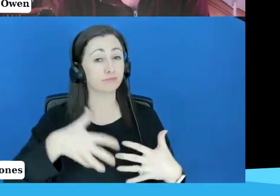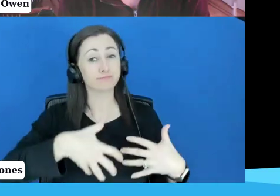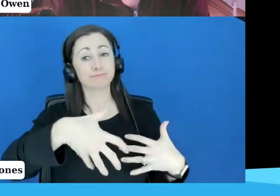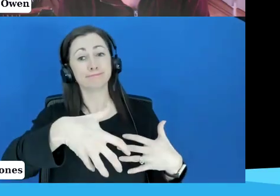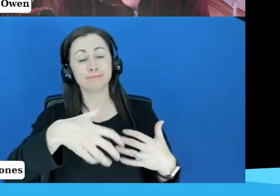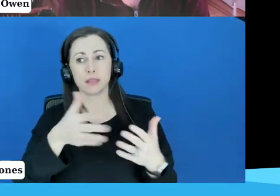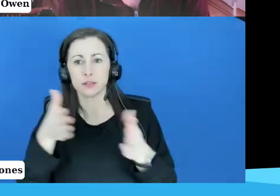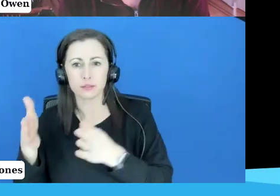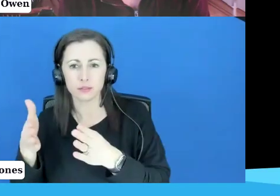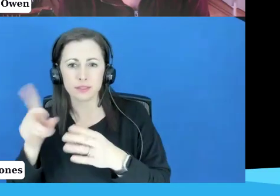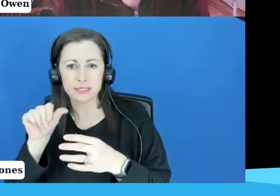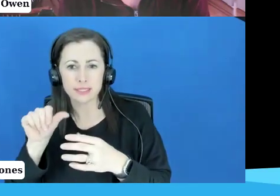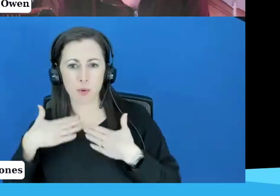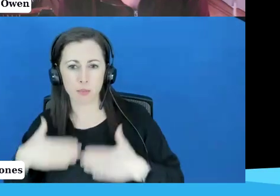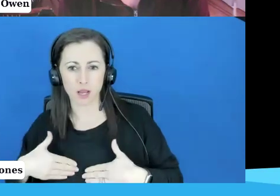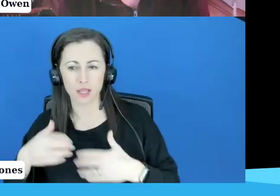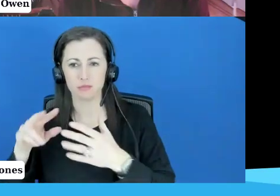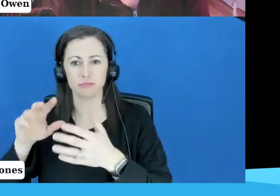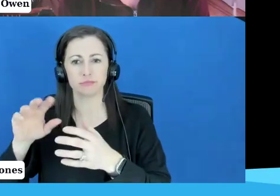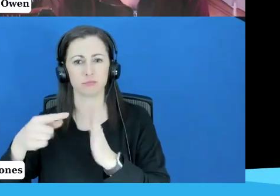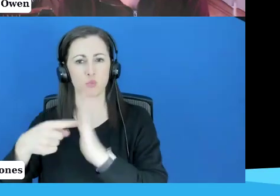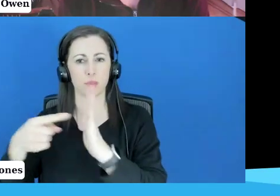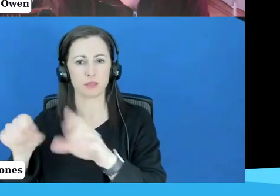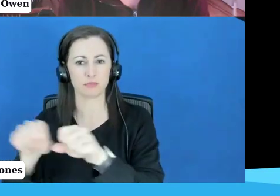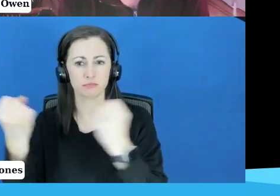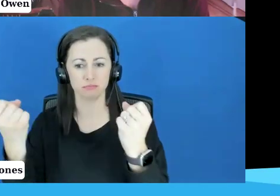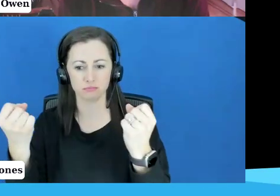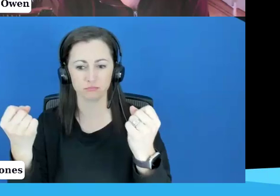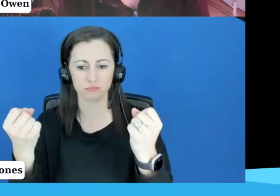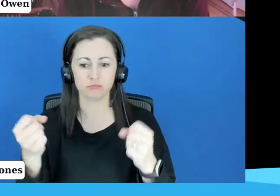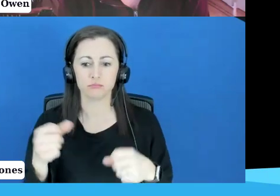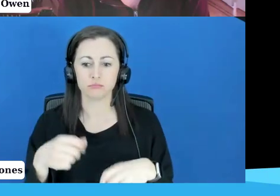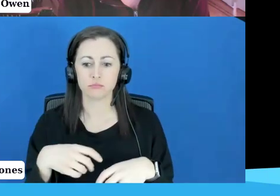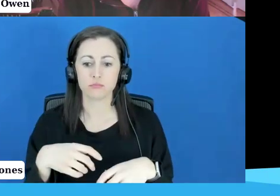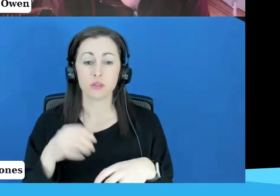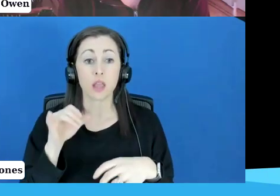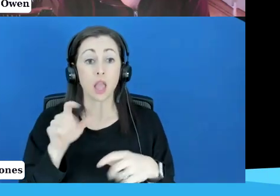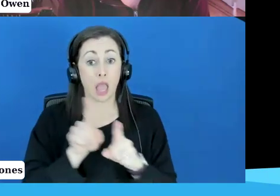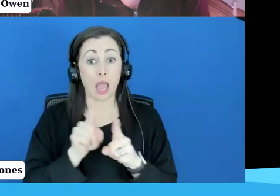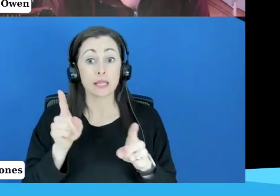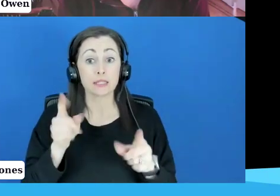And we seem to have very little experience seeing the two entwined. As this baby grew in my paralyzed body,